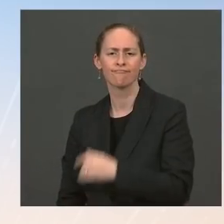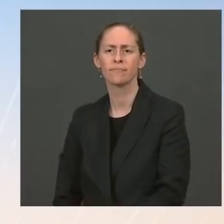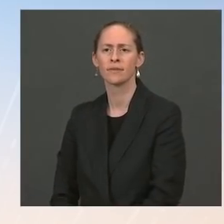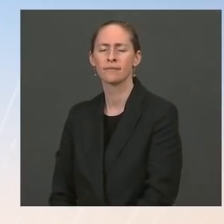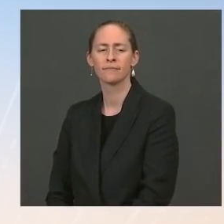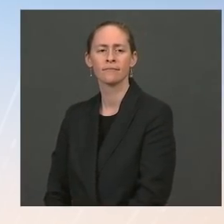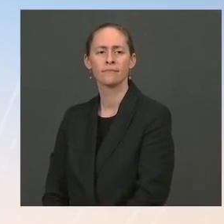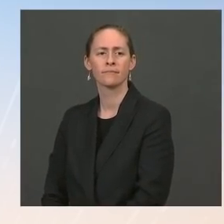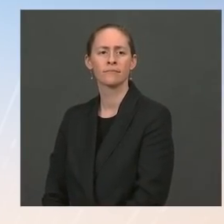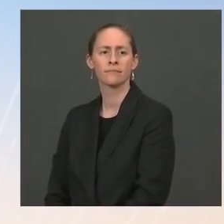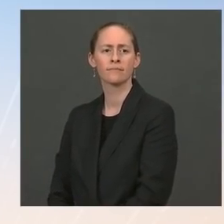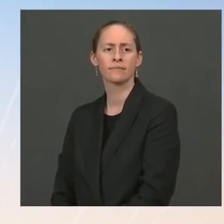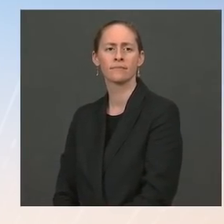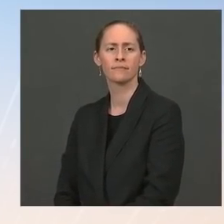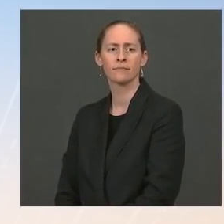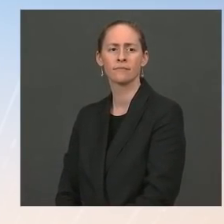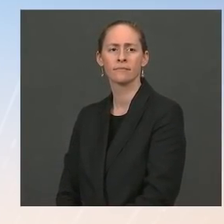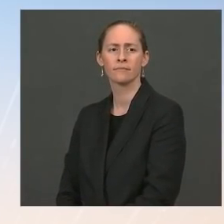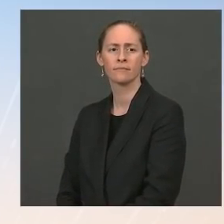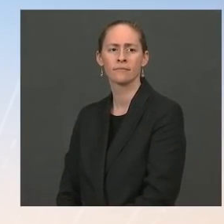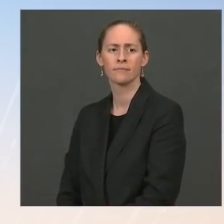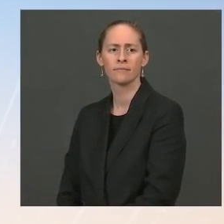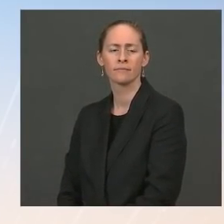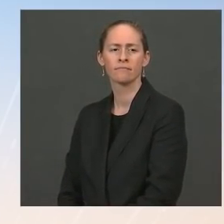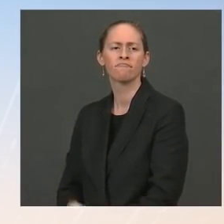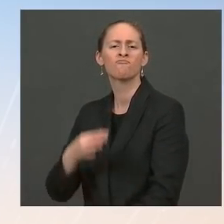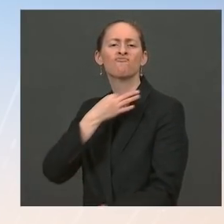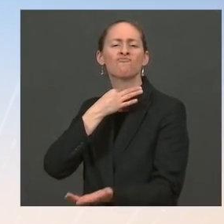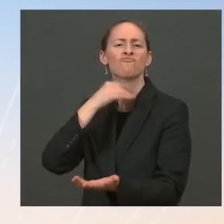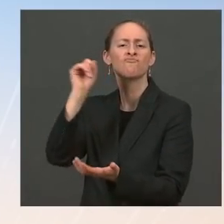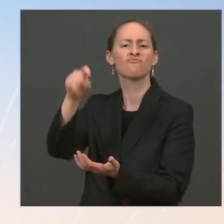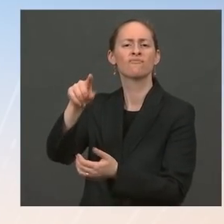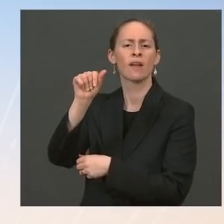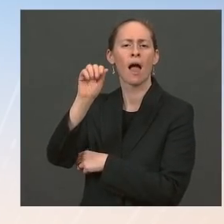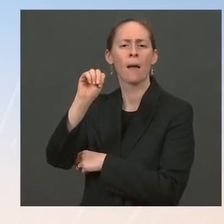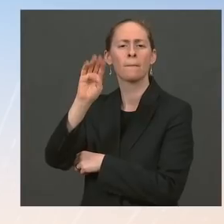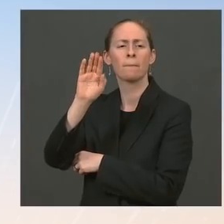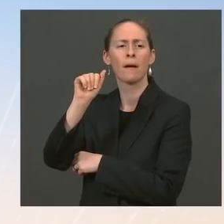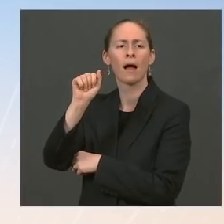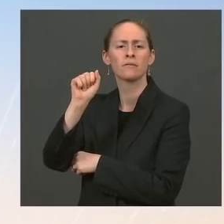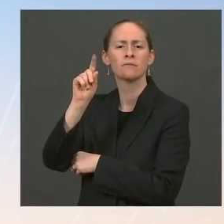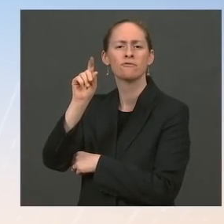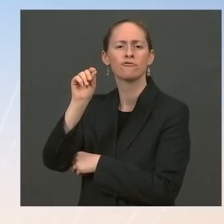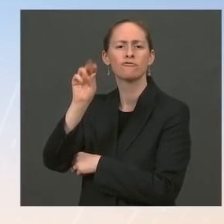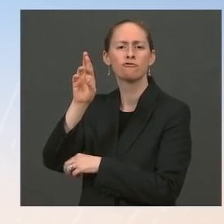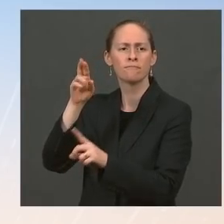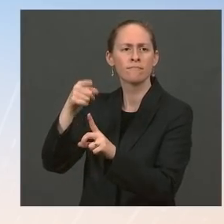Ms. Psaki: Yeah. The Press: There's some growing calls among some Democrats for Senate Majority Leader Schumer to do things, quote, "the hard way"